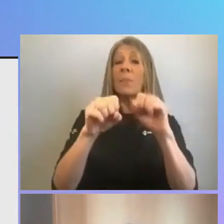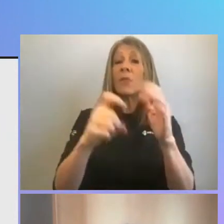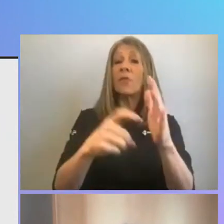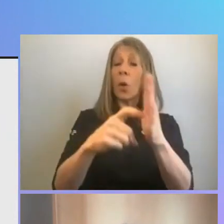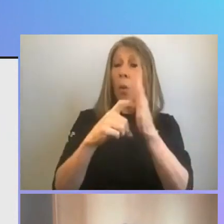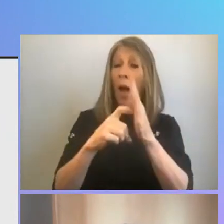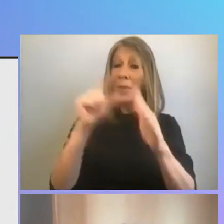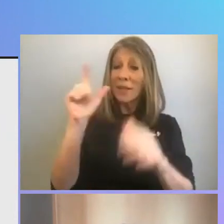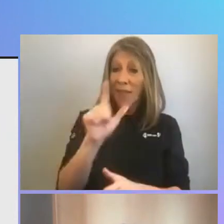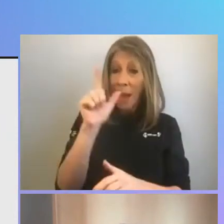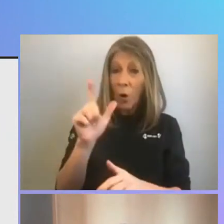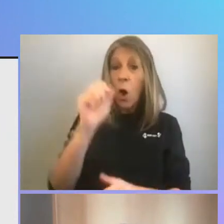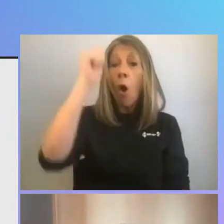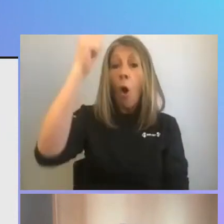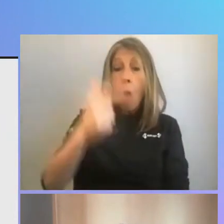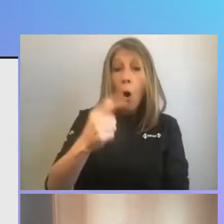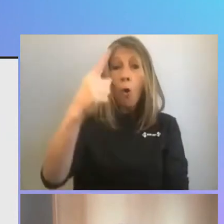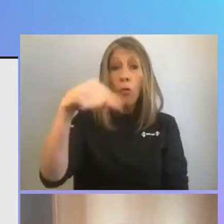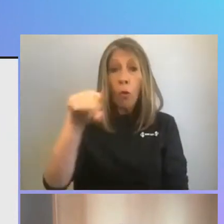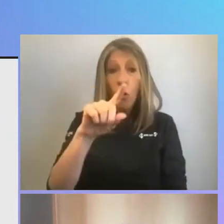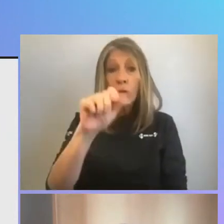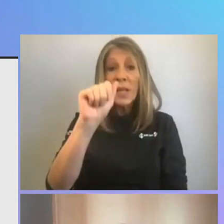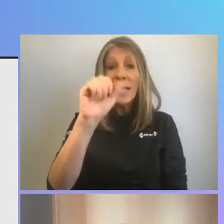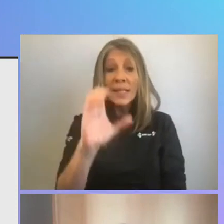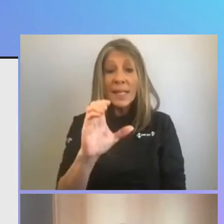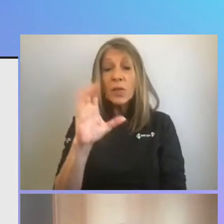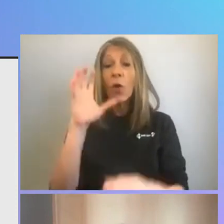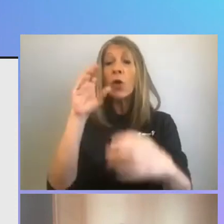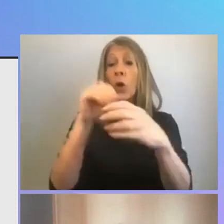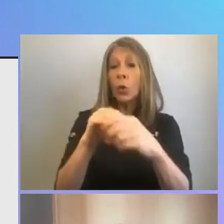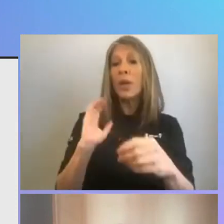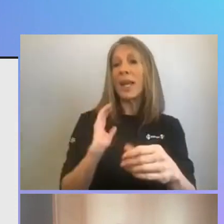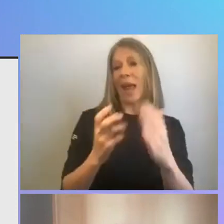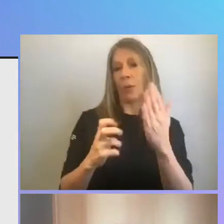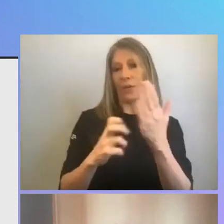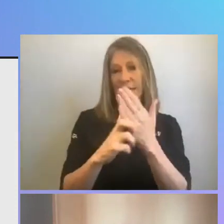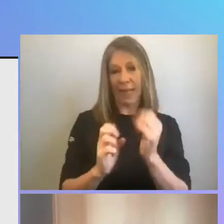So. I mentioned our accessibility acceptance criteria library. All those Aces are included in our tickets. But